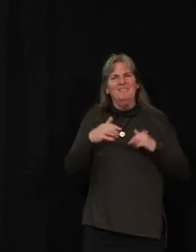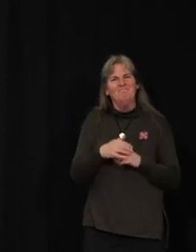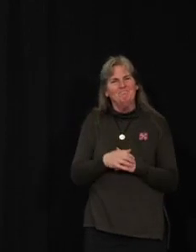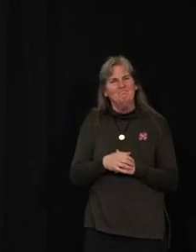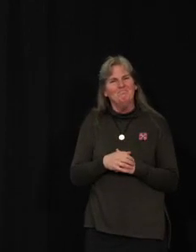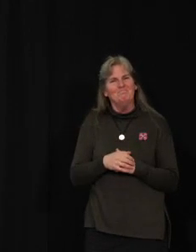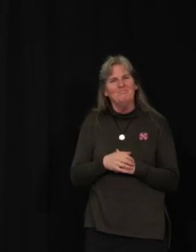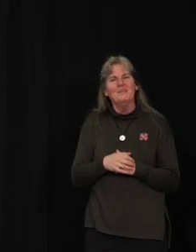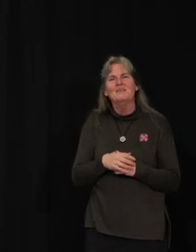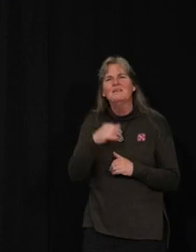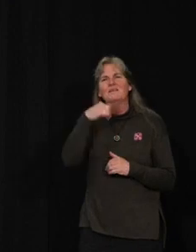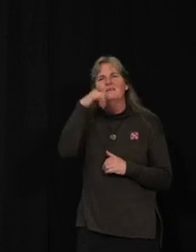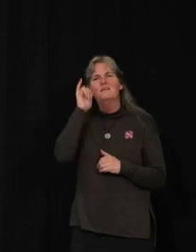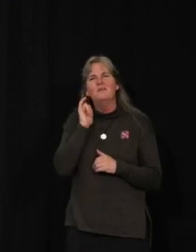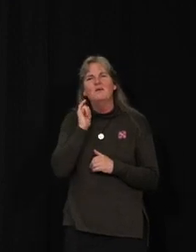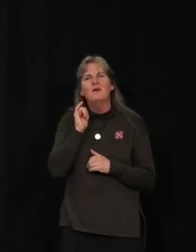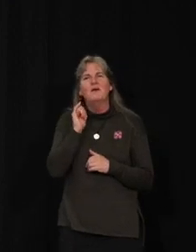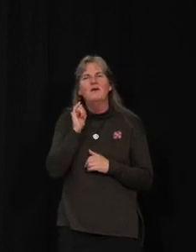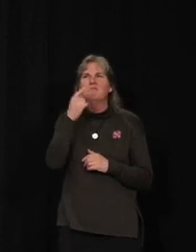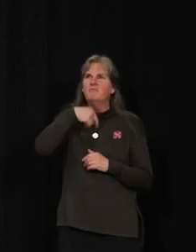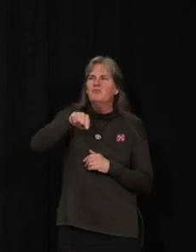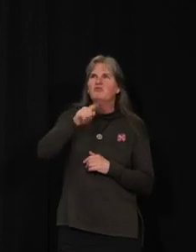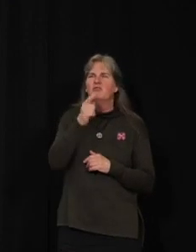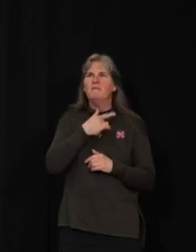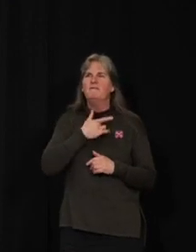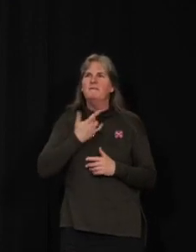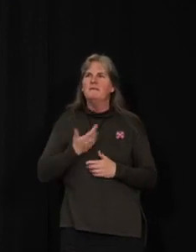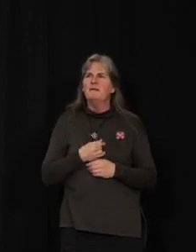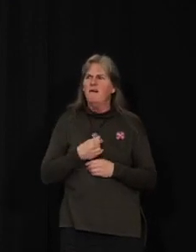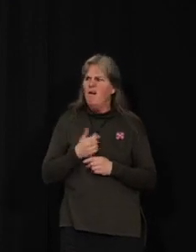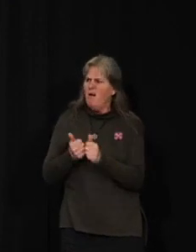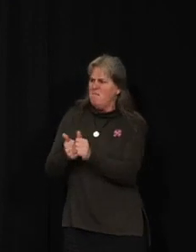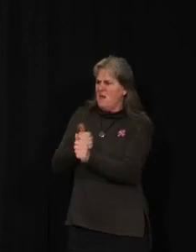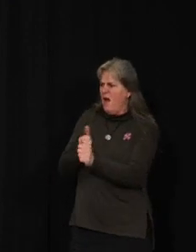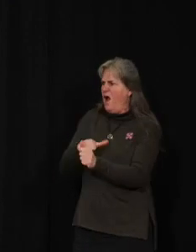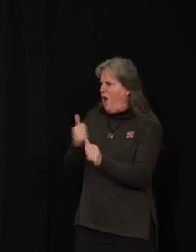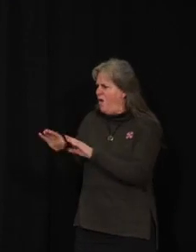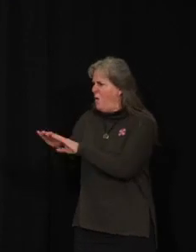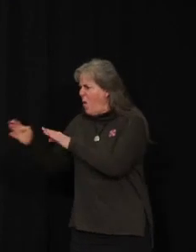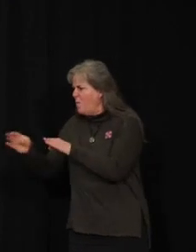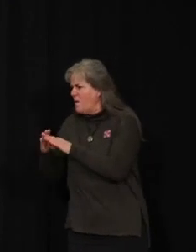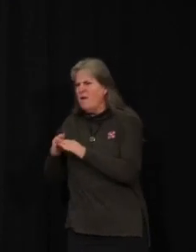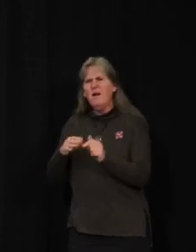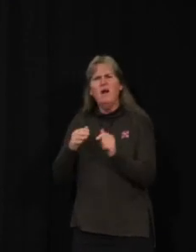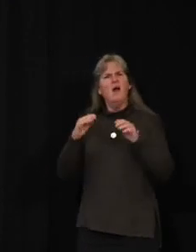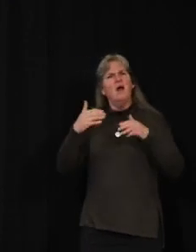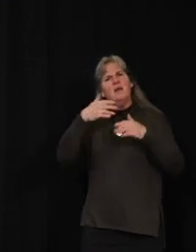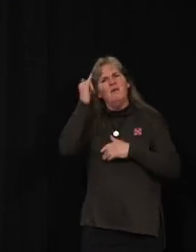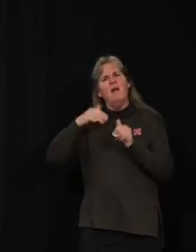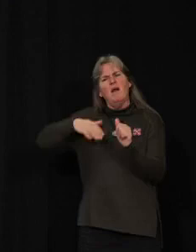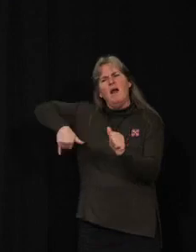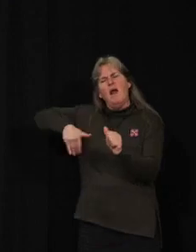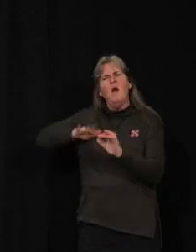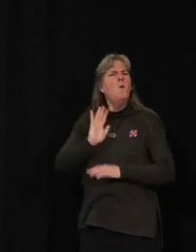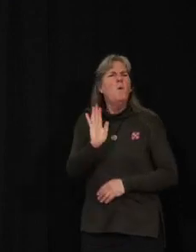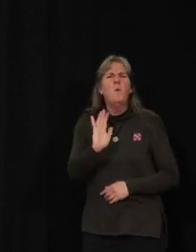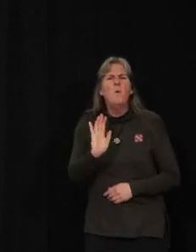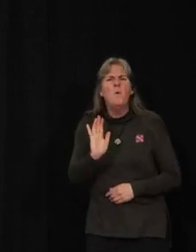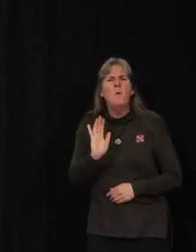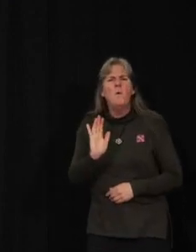are somehow behind the country n reopening our economy. We are in many areas head of other jurisdictions.